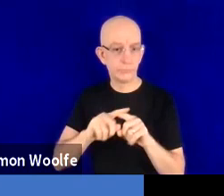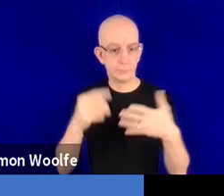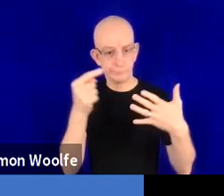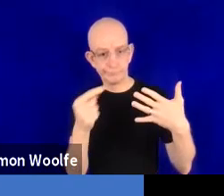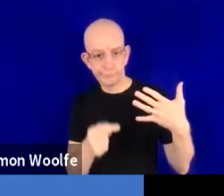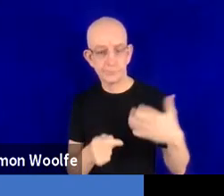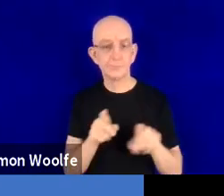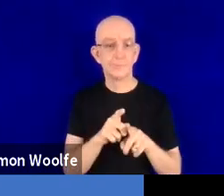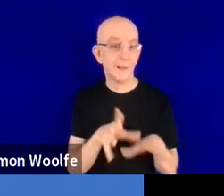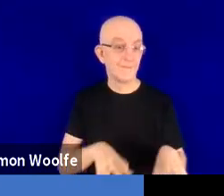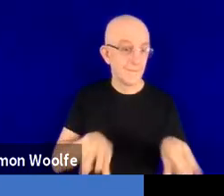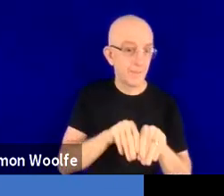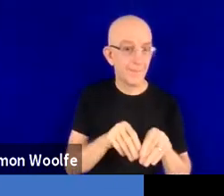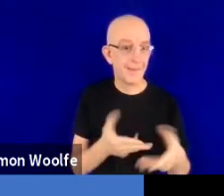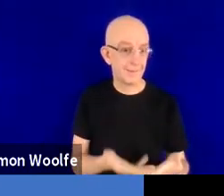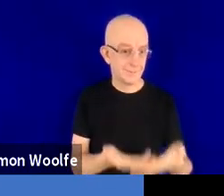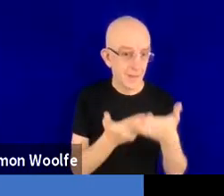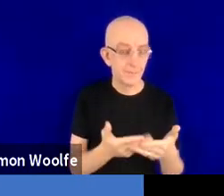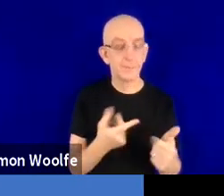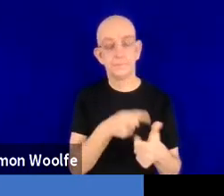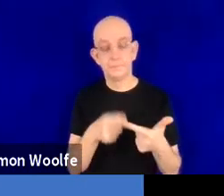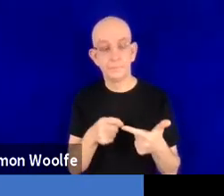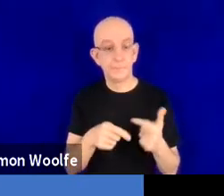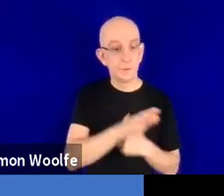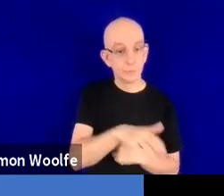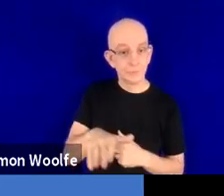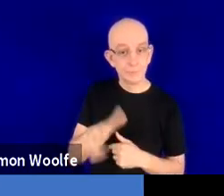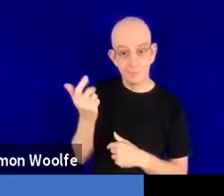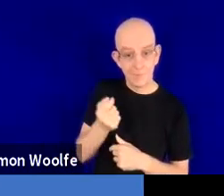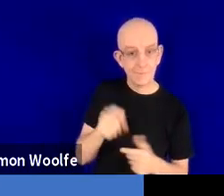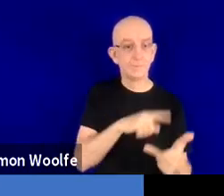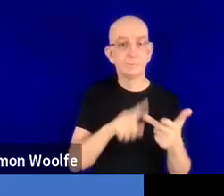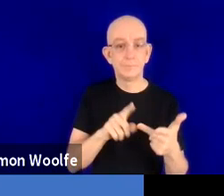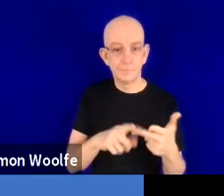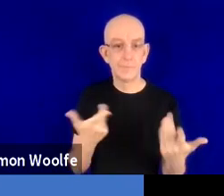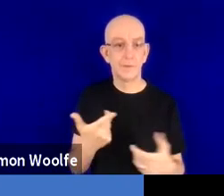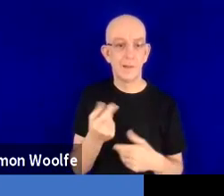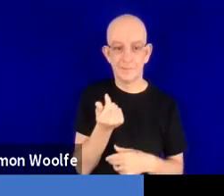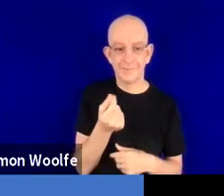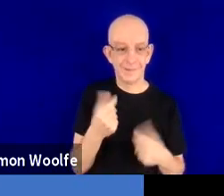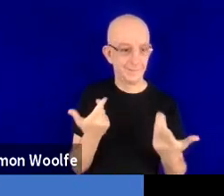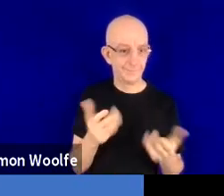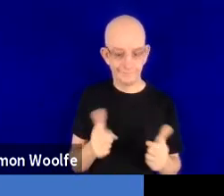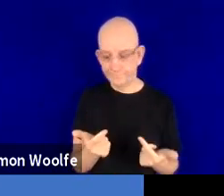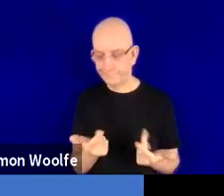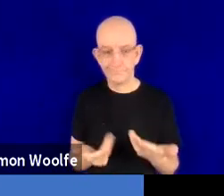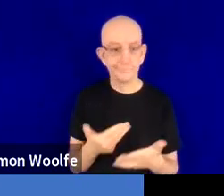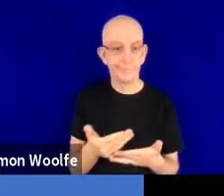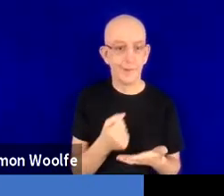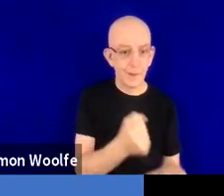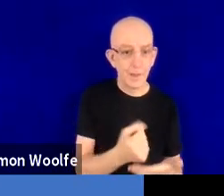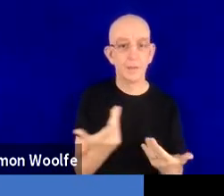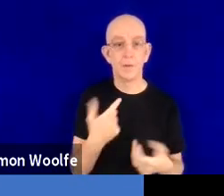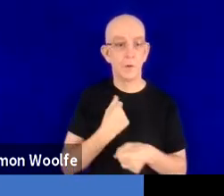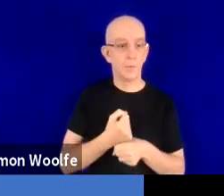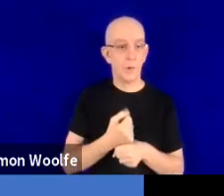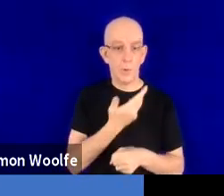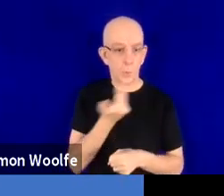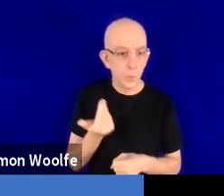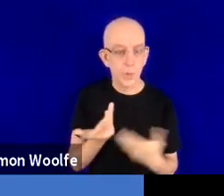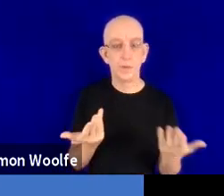which, while not specifically targeted to persons with disabilities, can support their income security across the life cycle